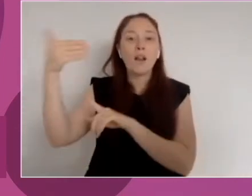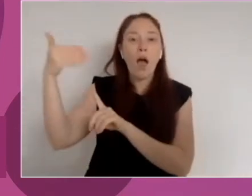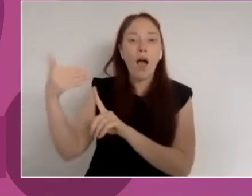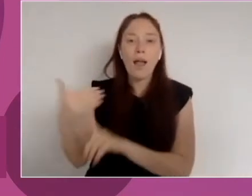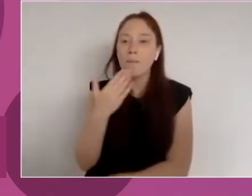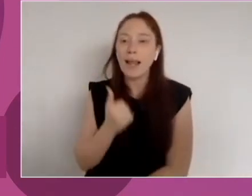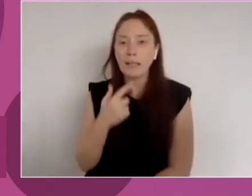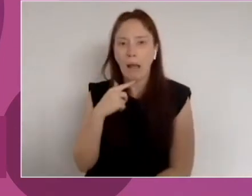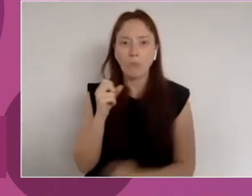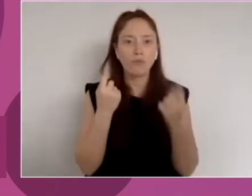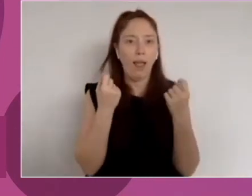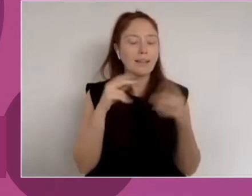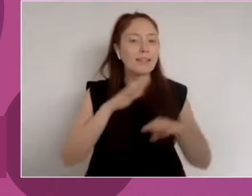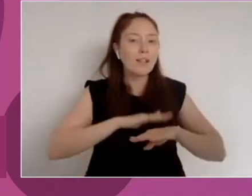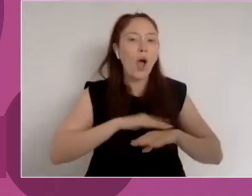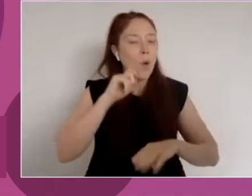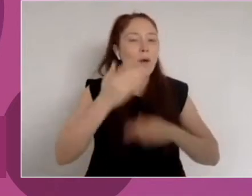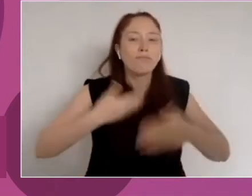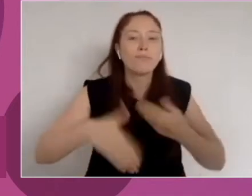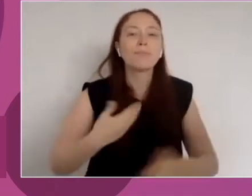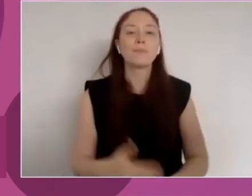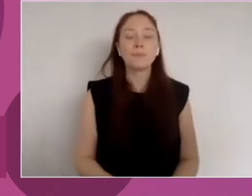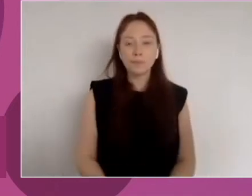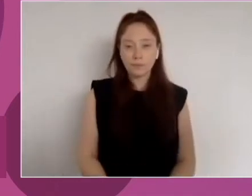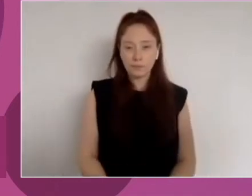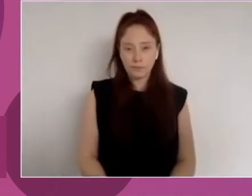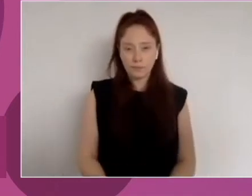time so I'll go through this. The next thing that is really important and this is where we come in